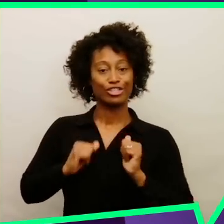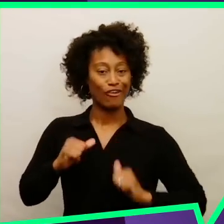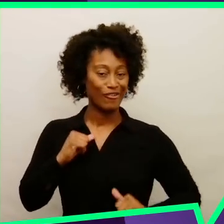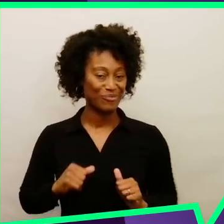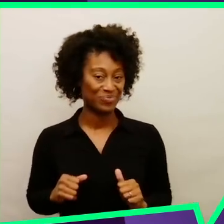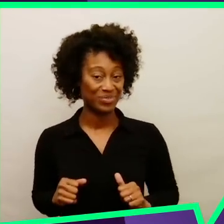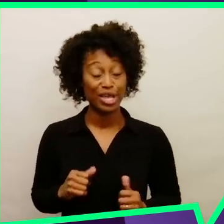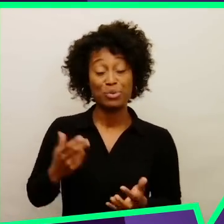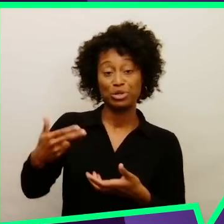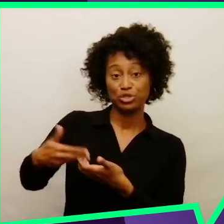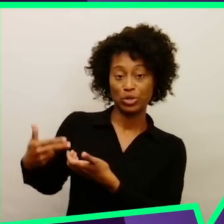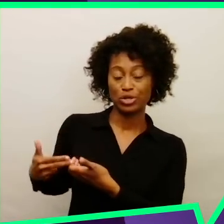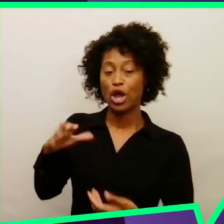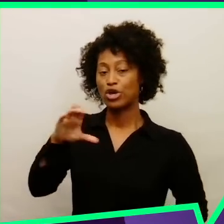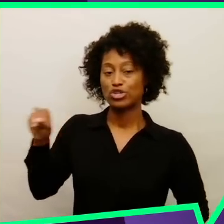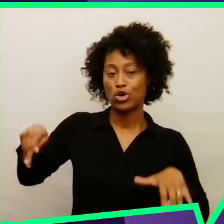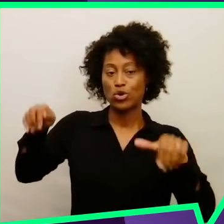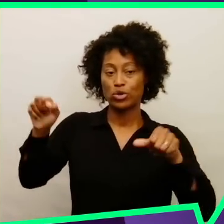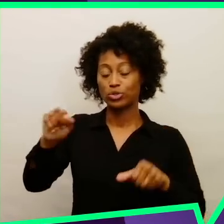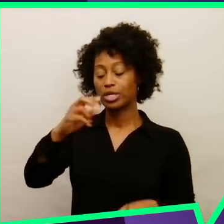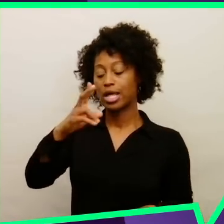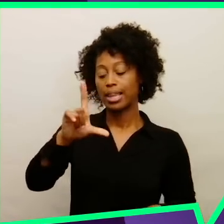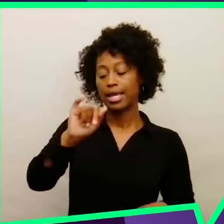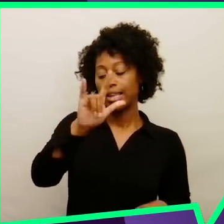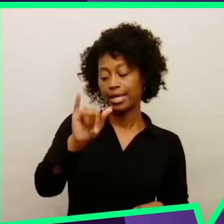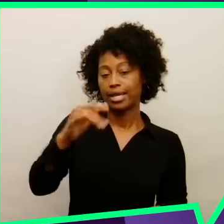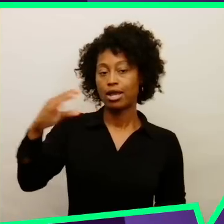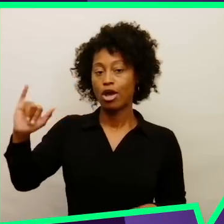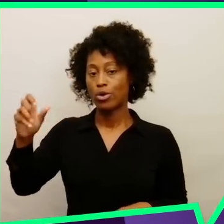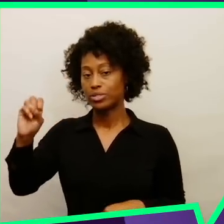And we are joined, of course, by my co-casters. We got Lily. We got Jose.